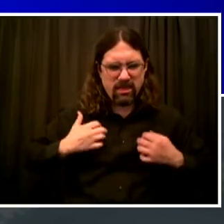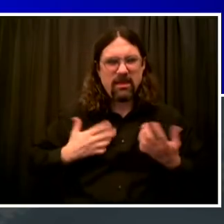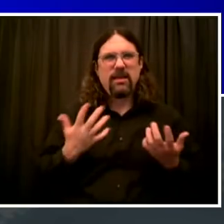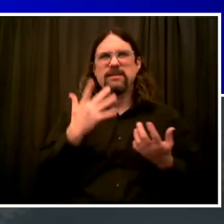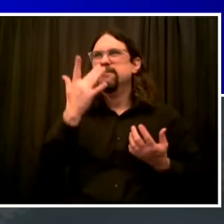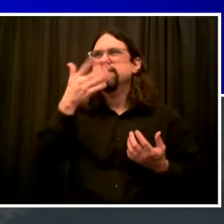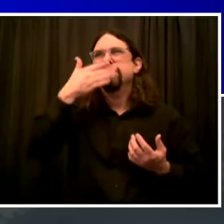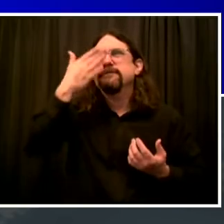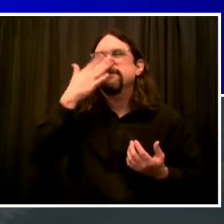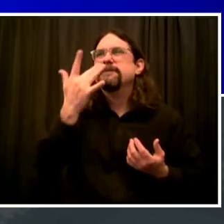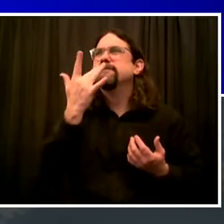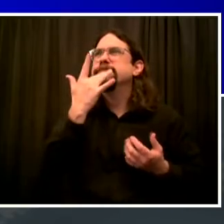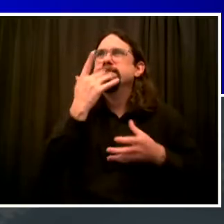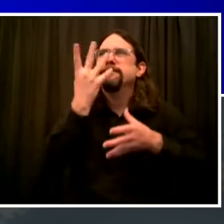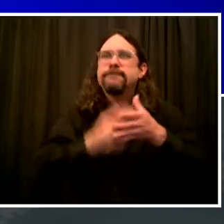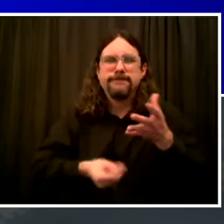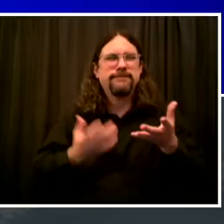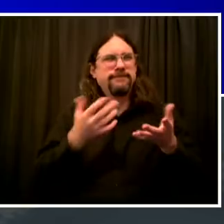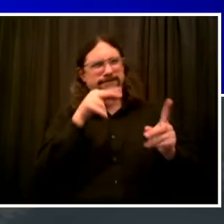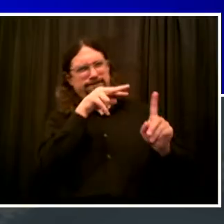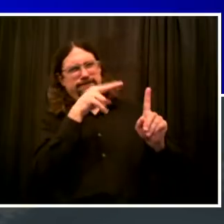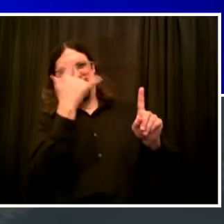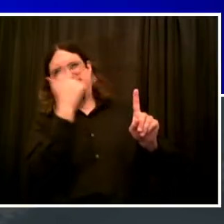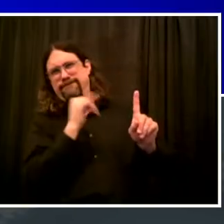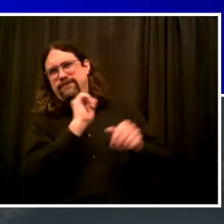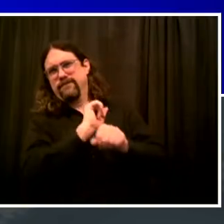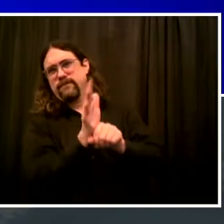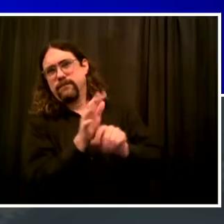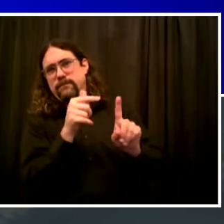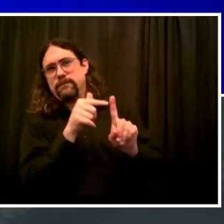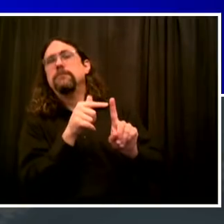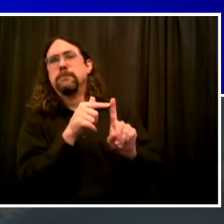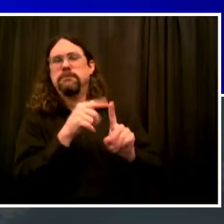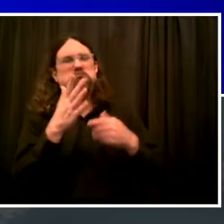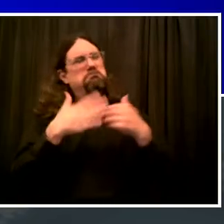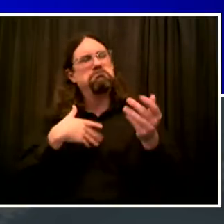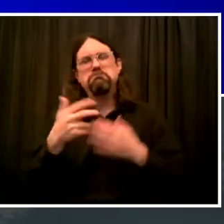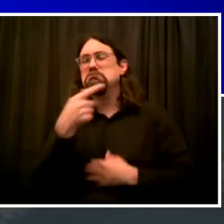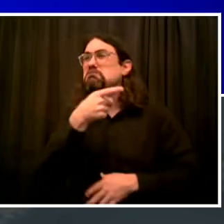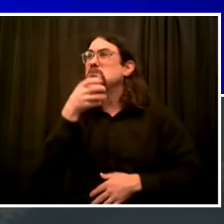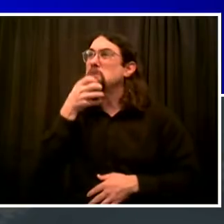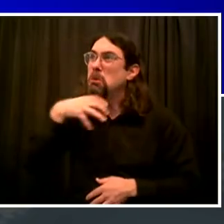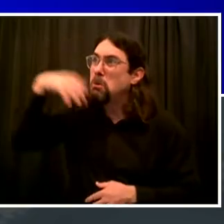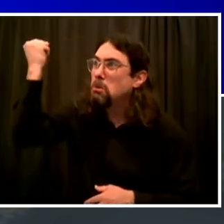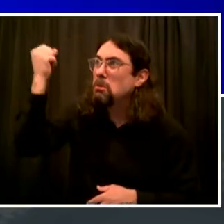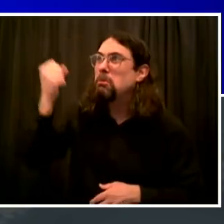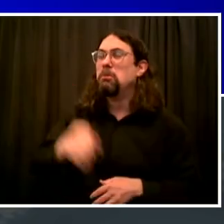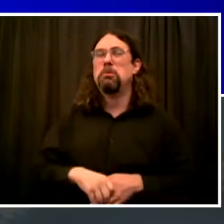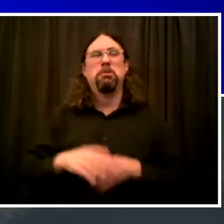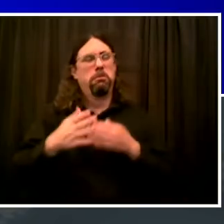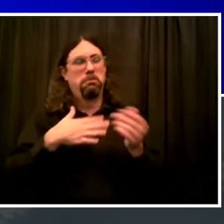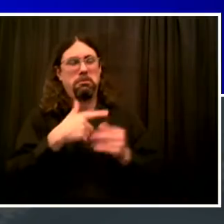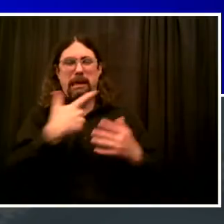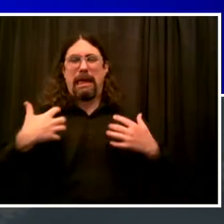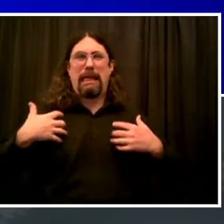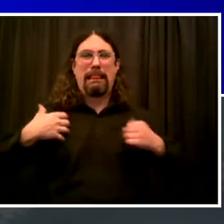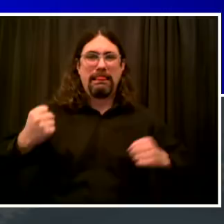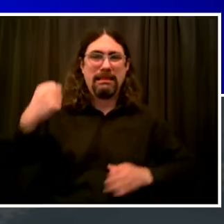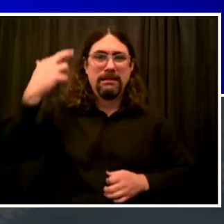SYMPTOMS ARE PARTICULARLY OF CONCERN IF OMSEO INESL ODER OR HAS PRE-EXISTING HEALTH CARE CONDITIONS OR BOT.H WHAT WE'RE SAYING